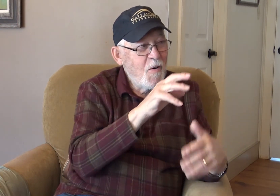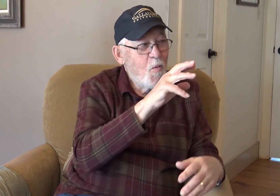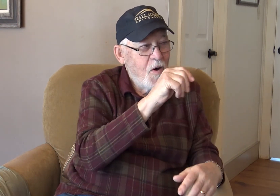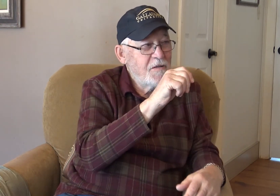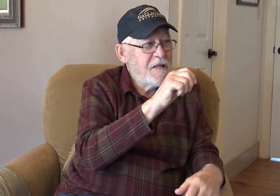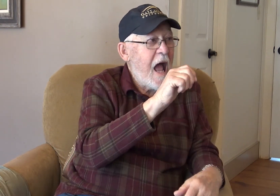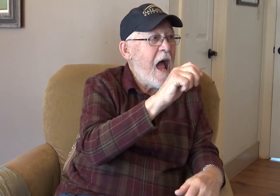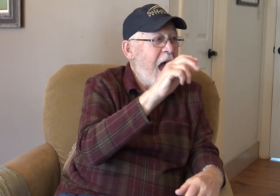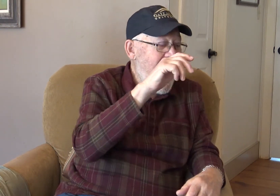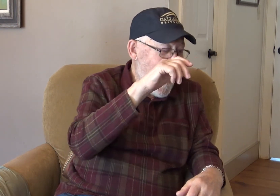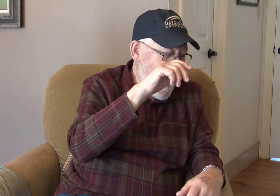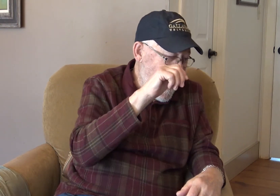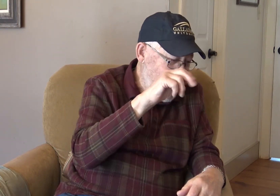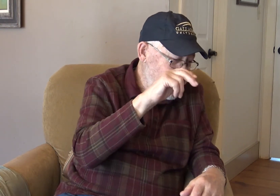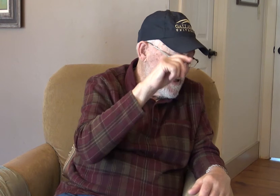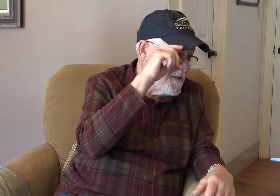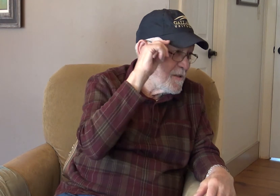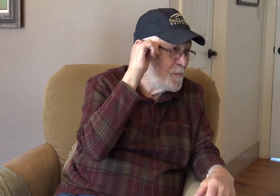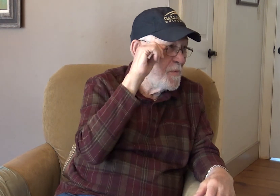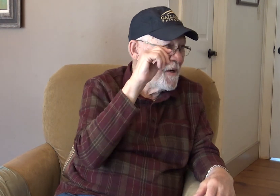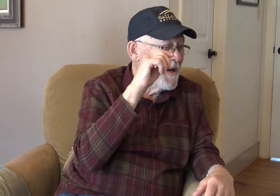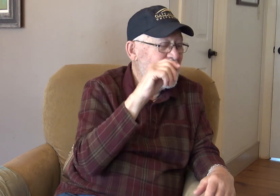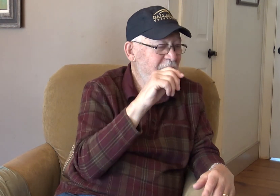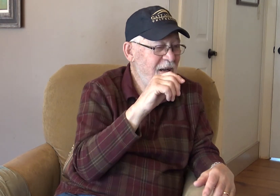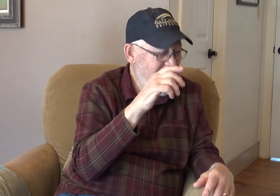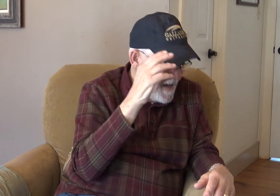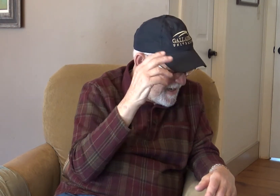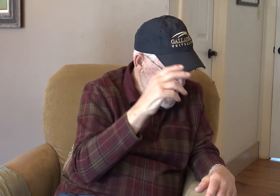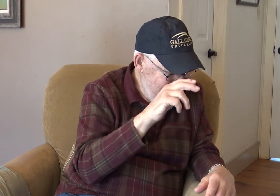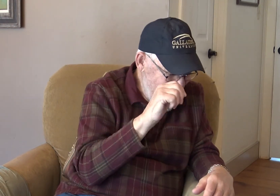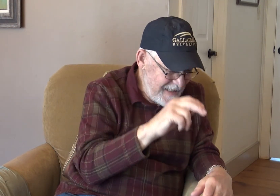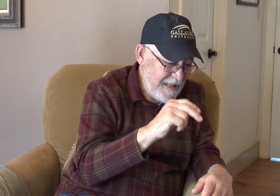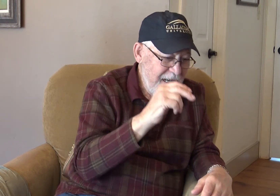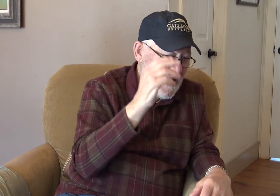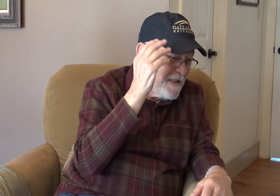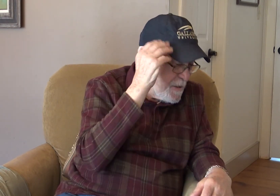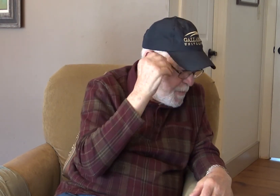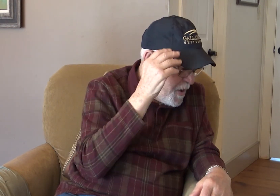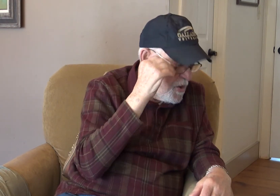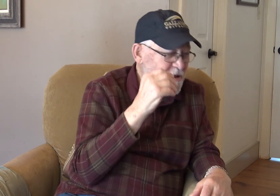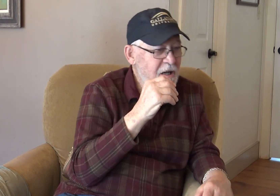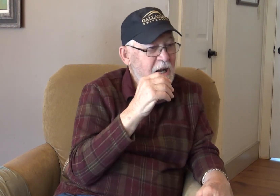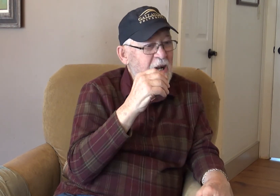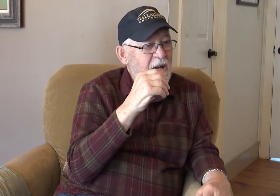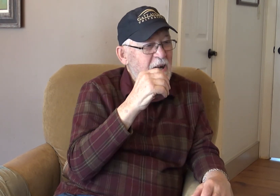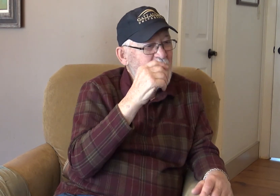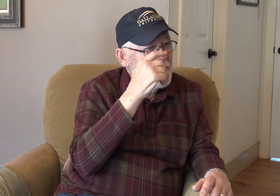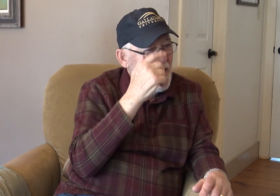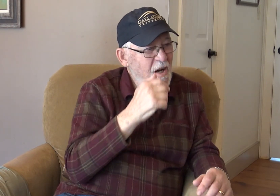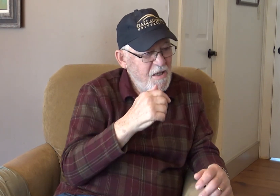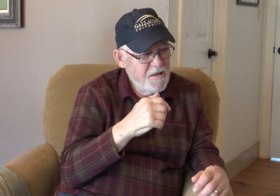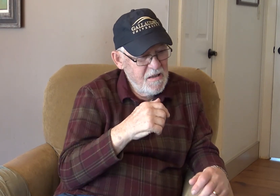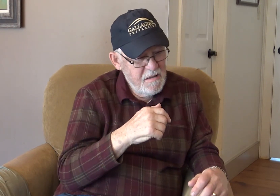That was an experience!